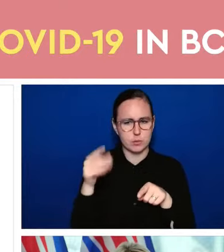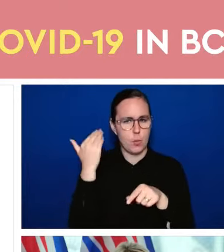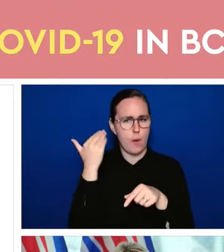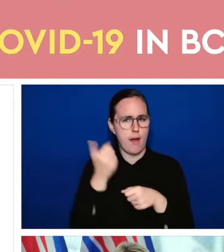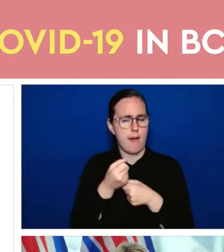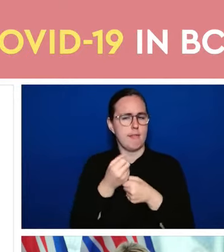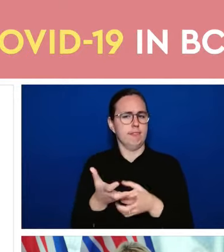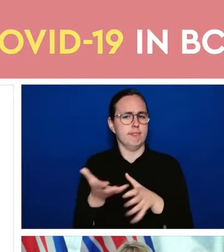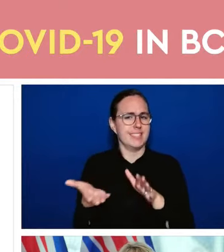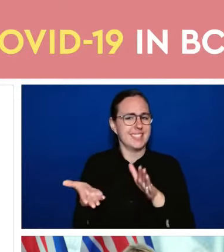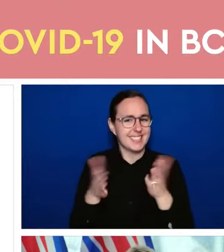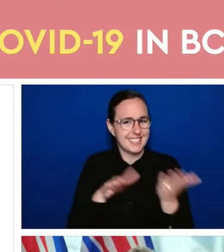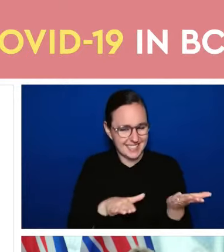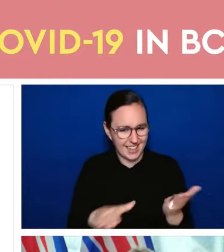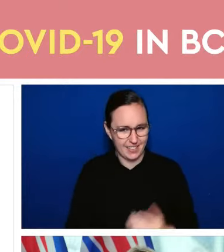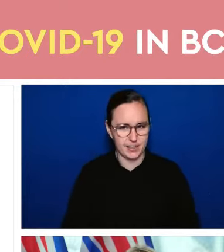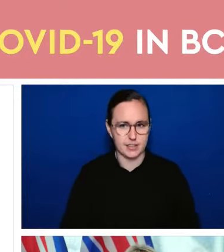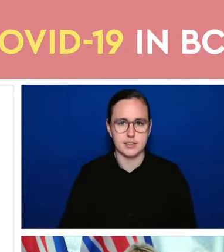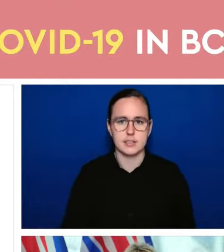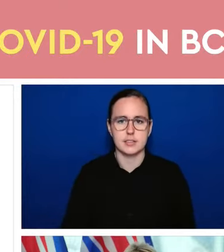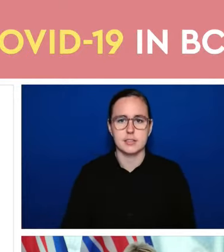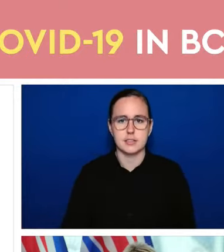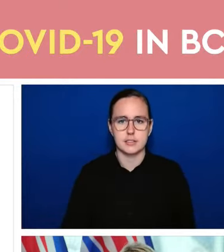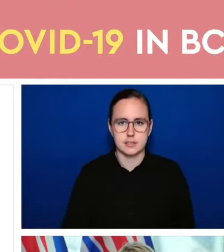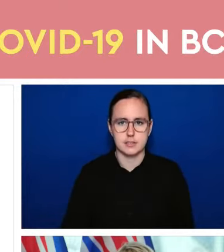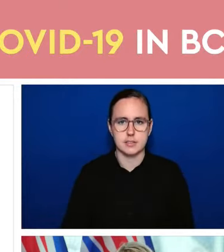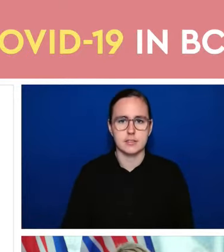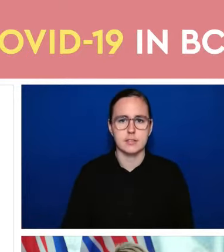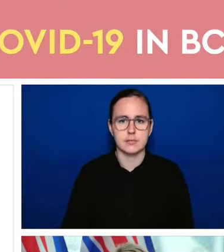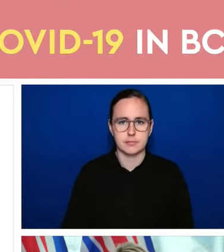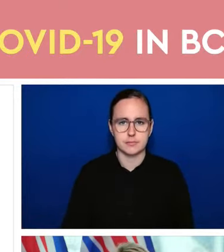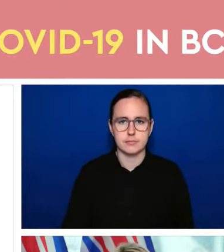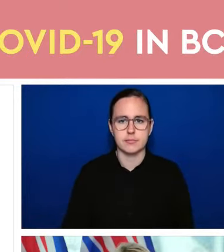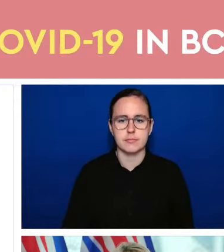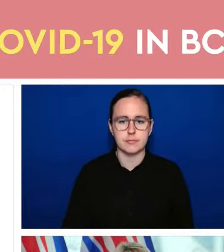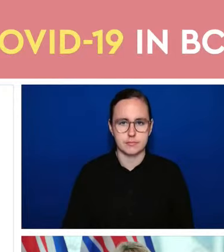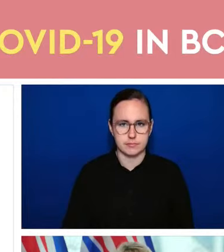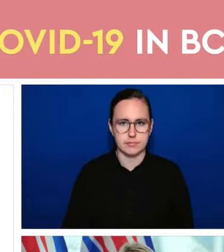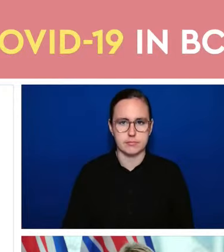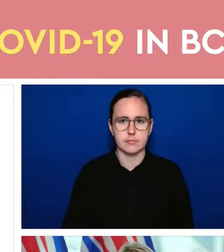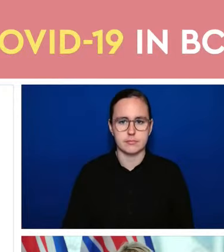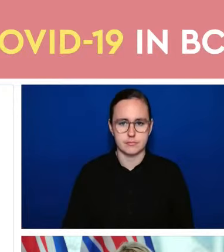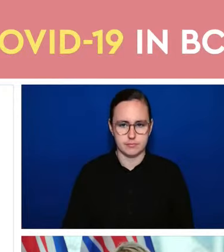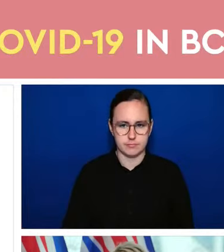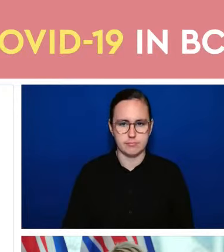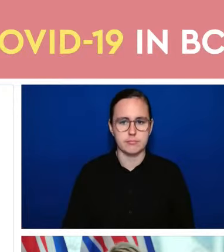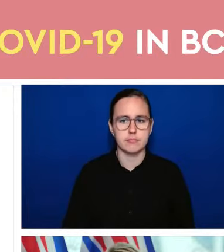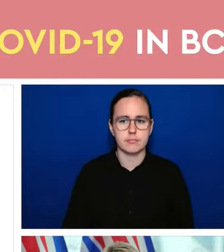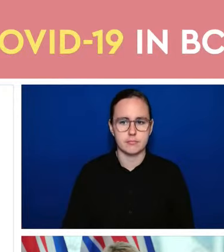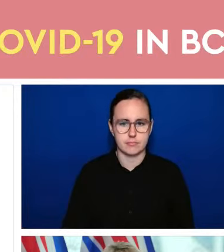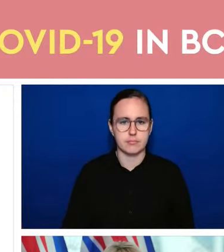interference report as the information comes in and it. Can